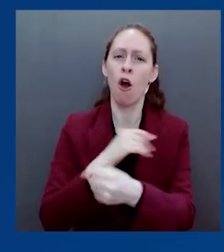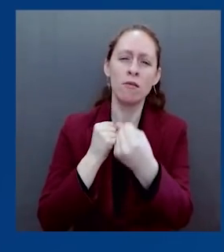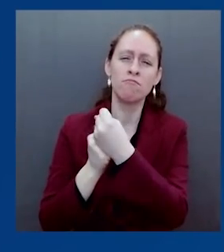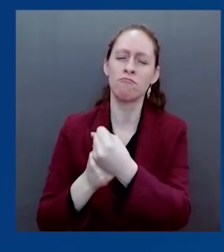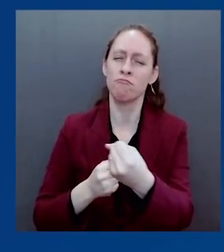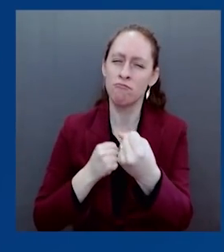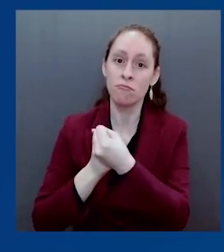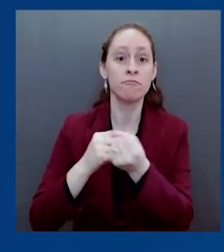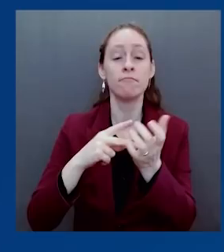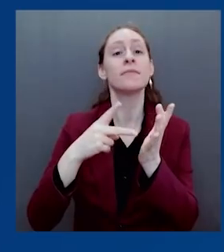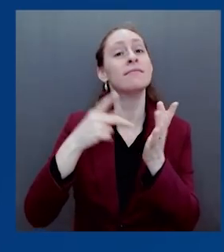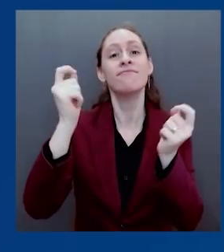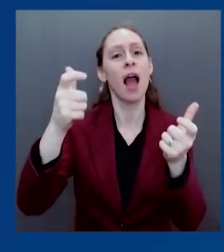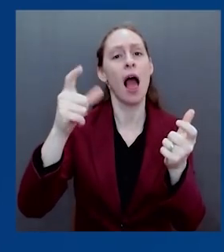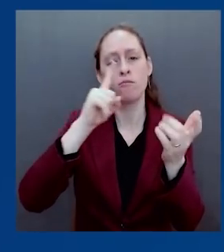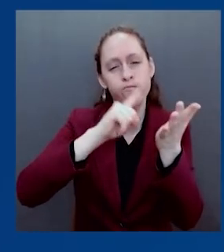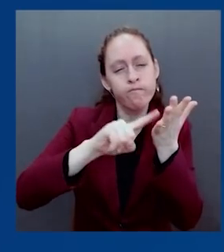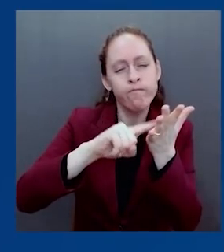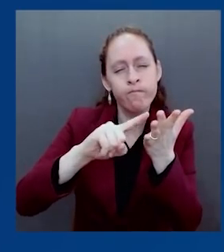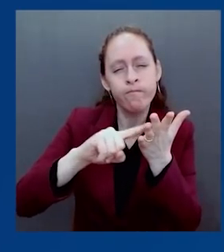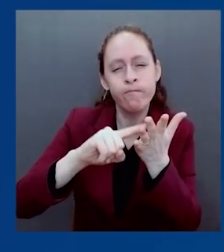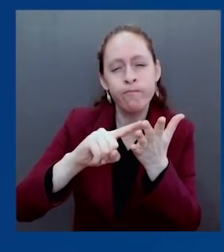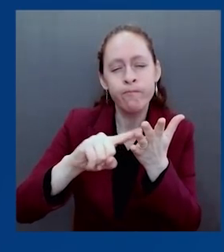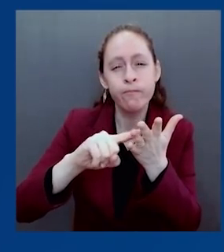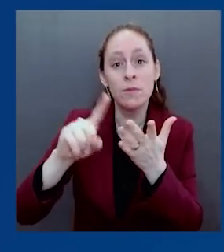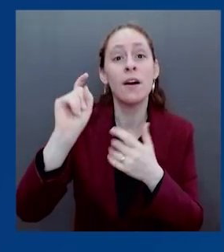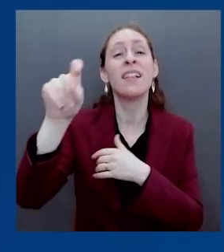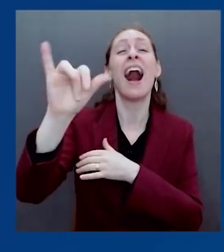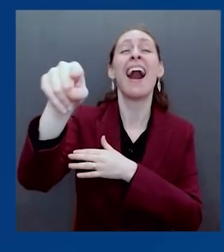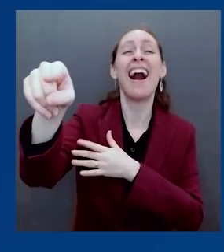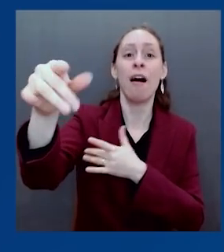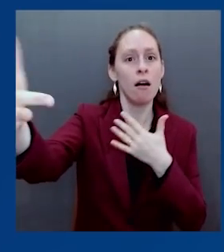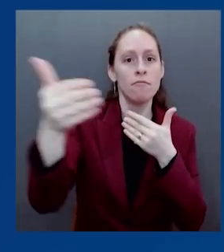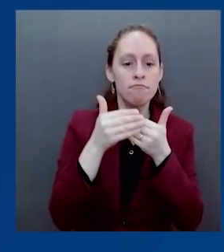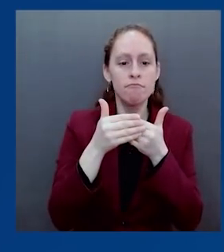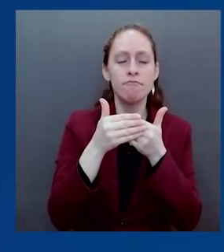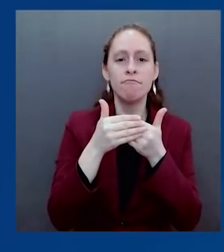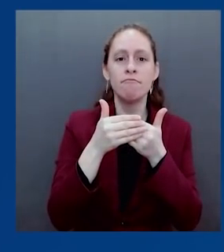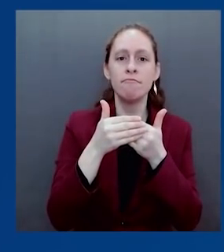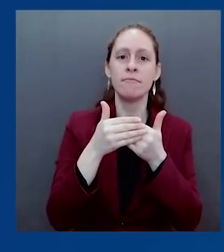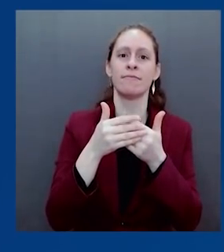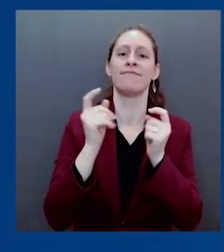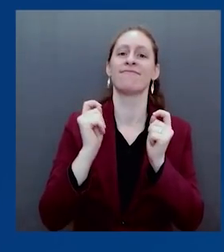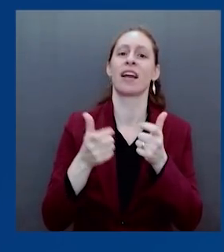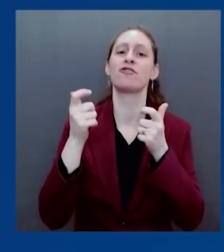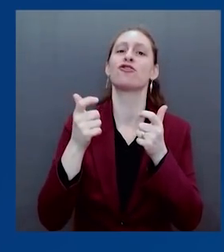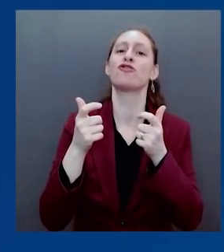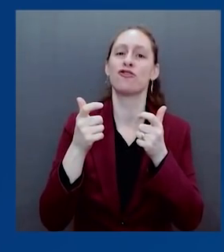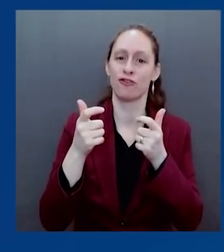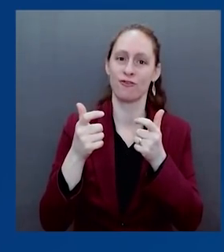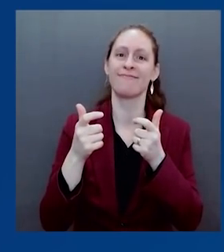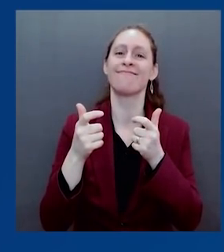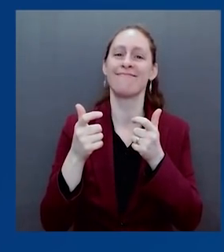shaving about seven months from the original timeline. So, instead of waiting for clinical trial results